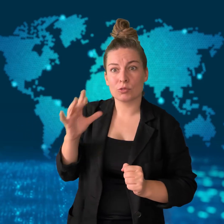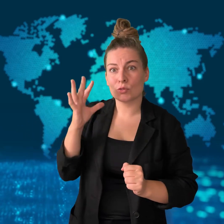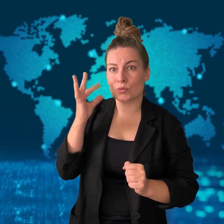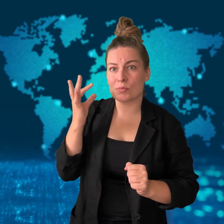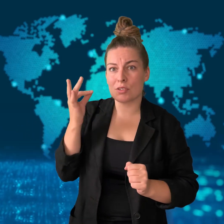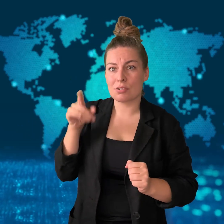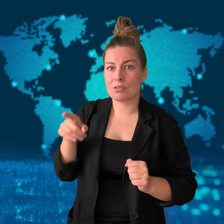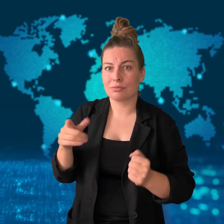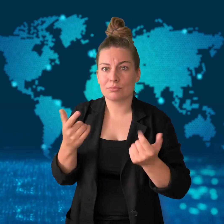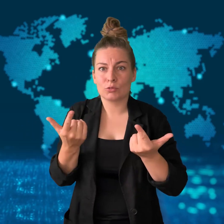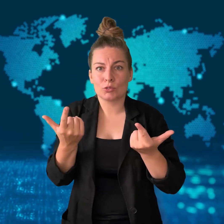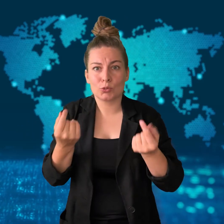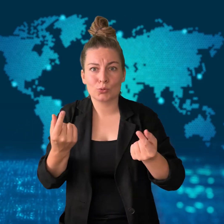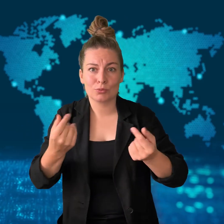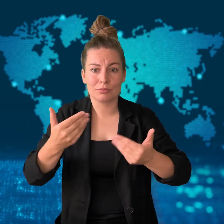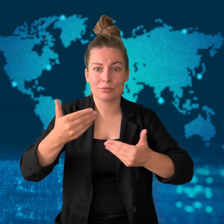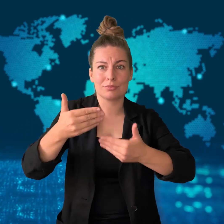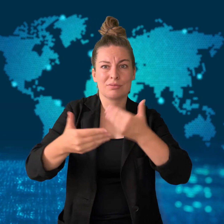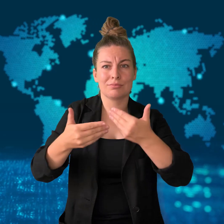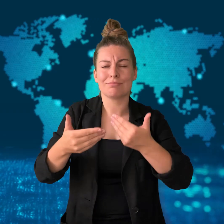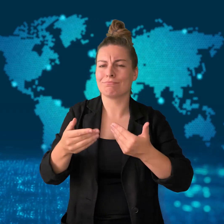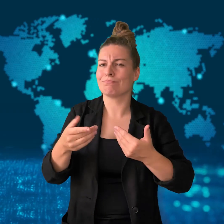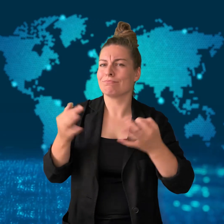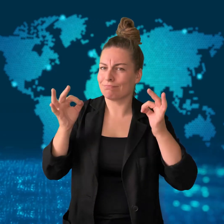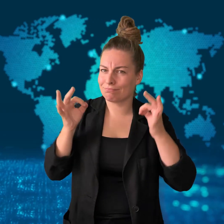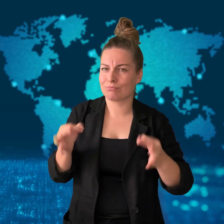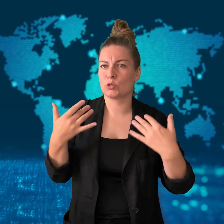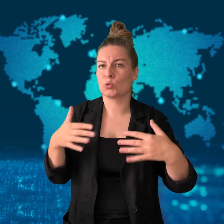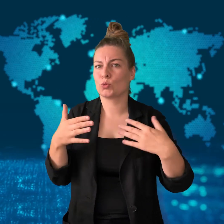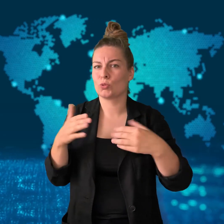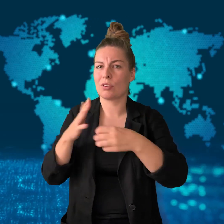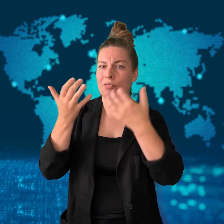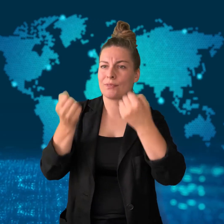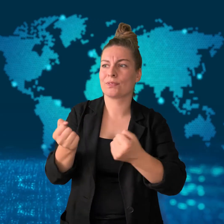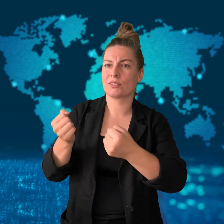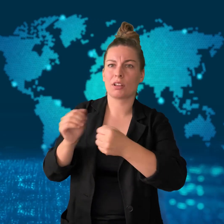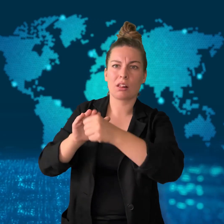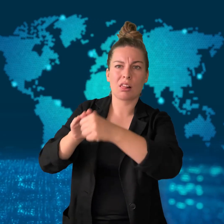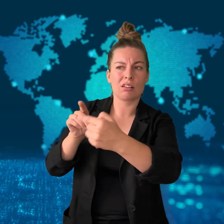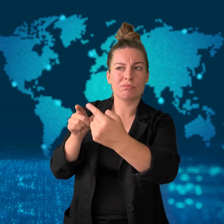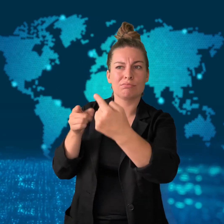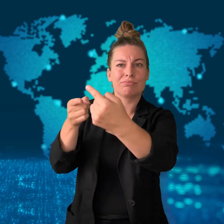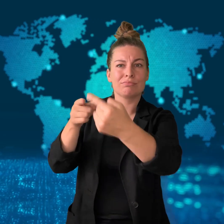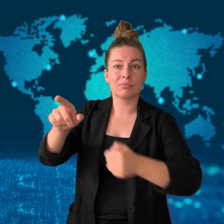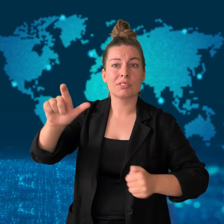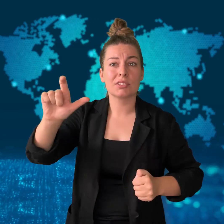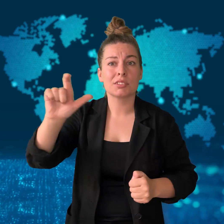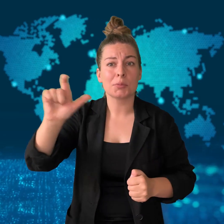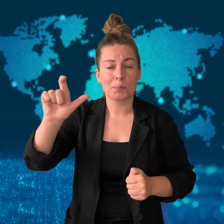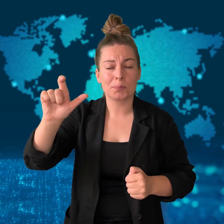the actions were blasphemous against Islam.